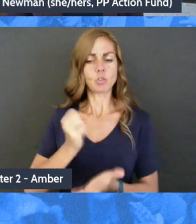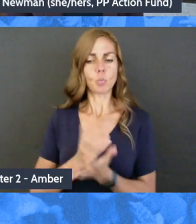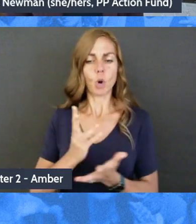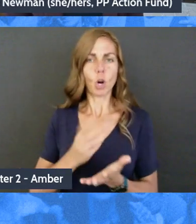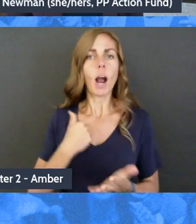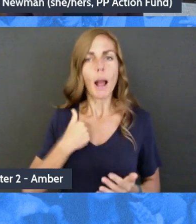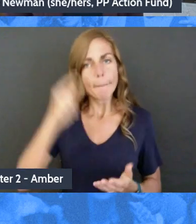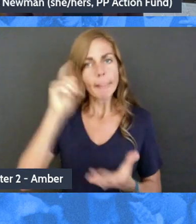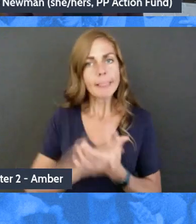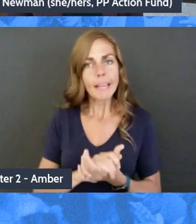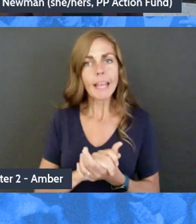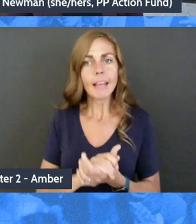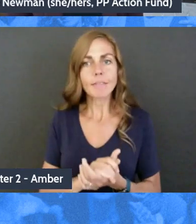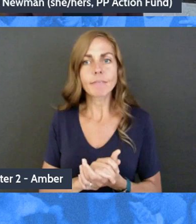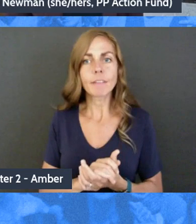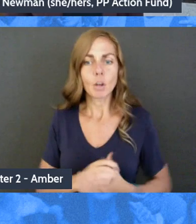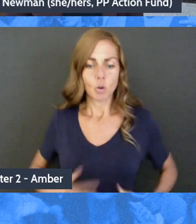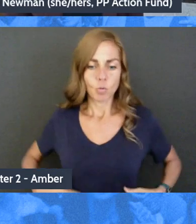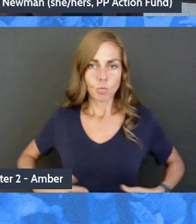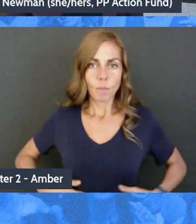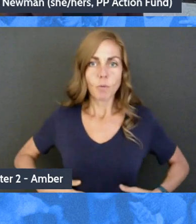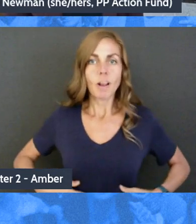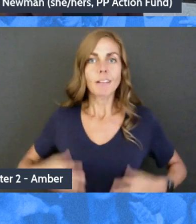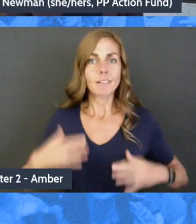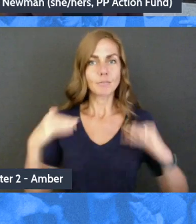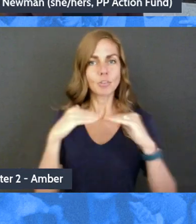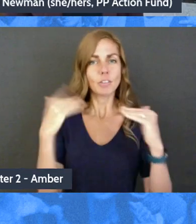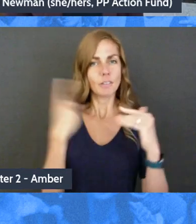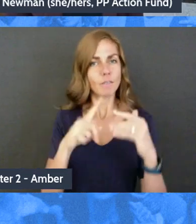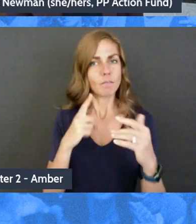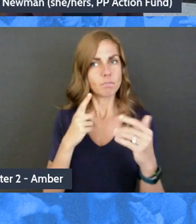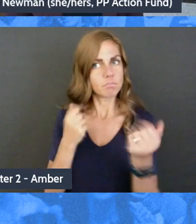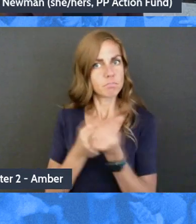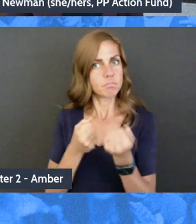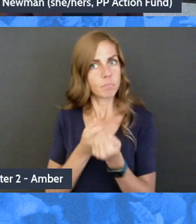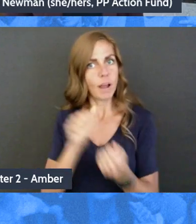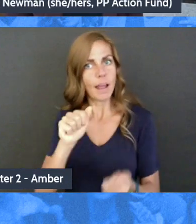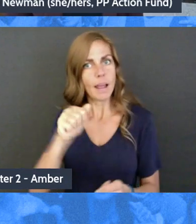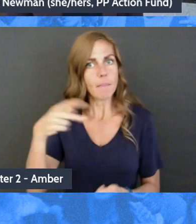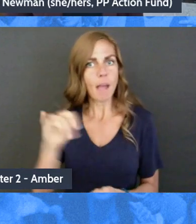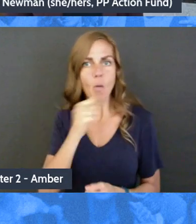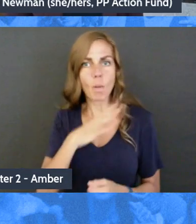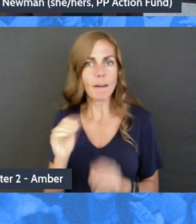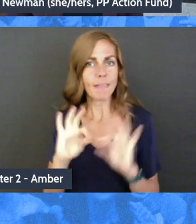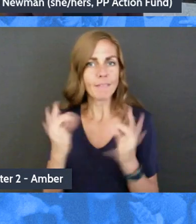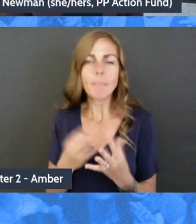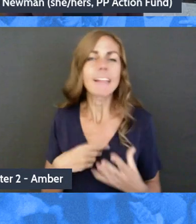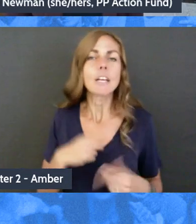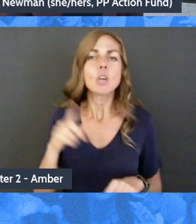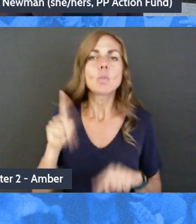is an intersectional approach to supporting AAPI women and their families. So we can't just address health and rights.